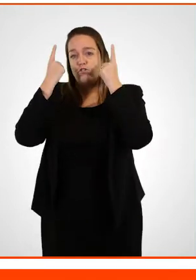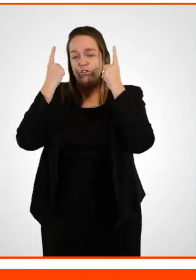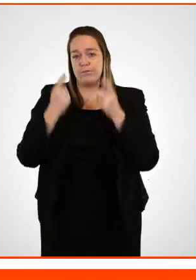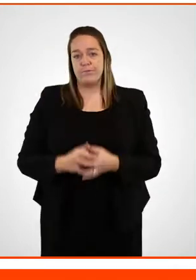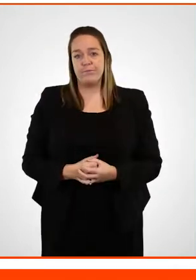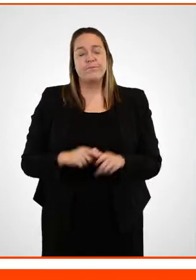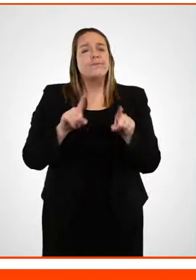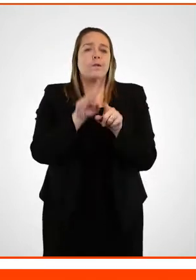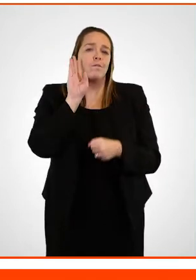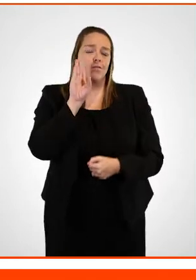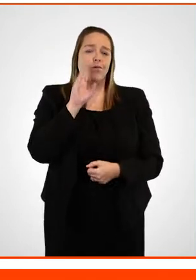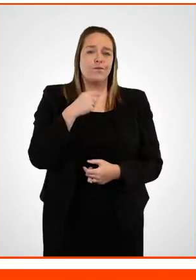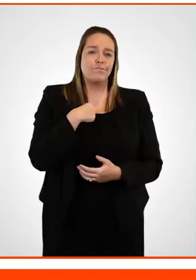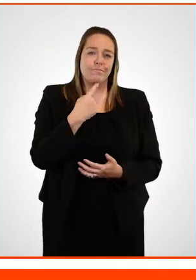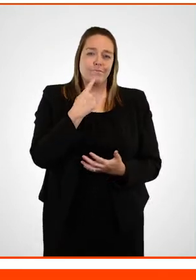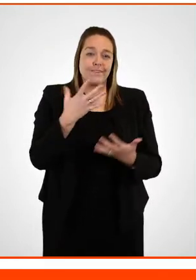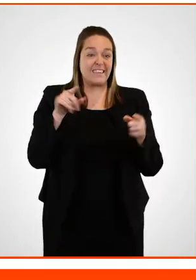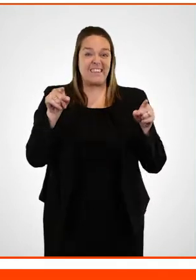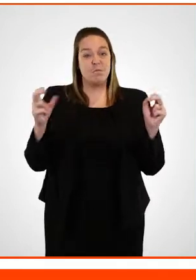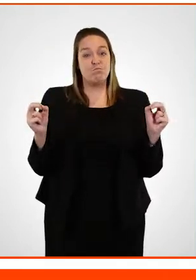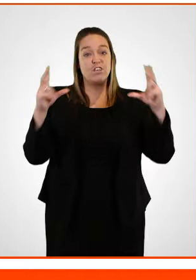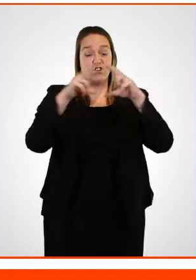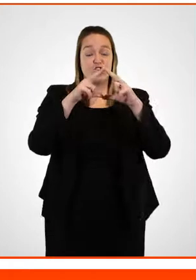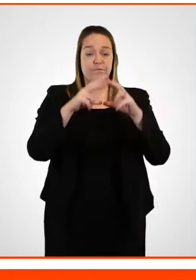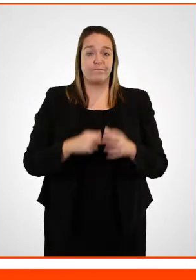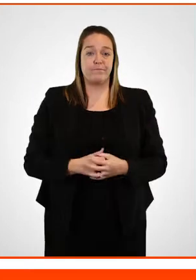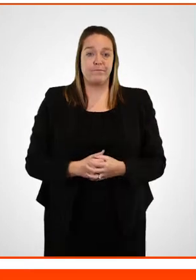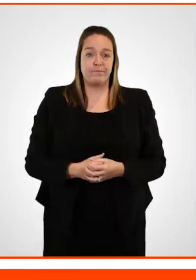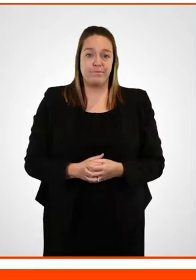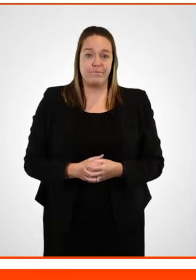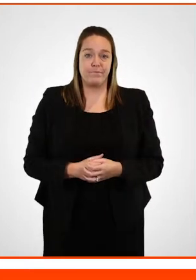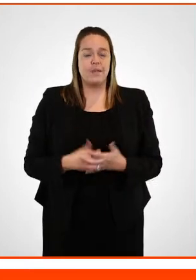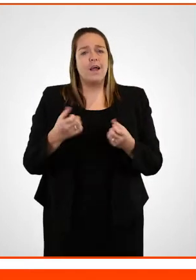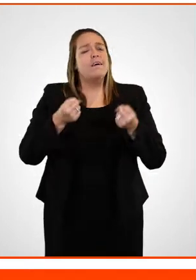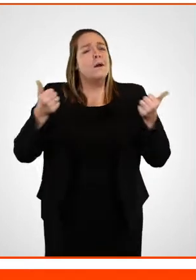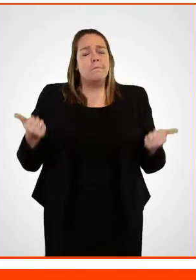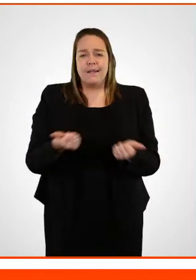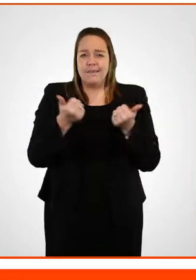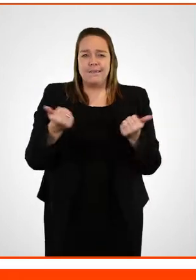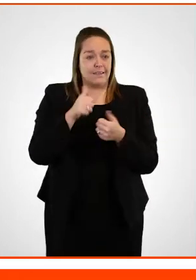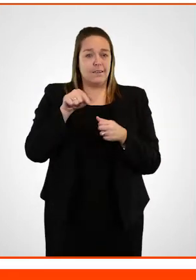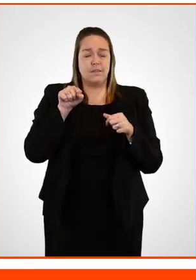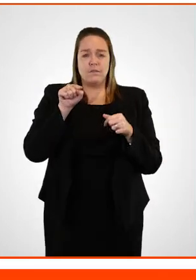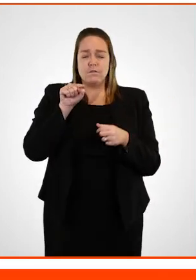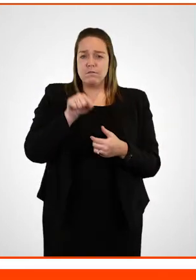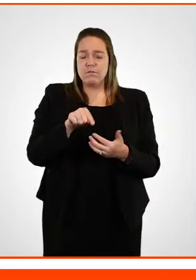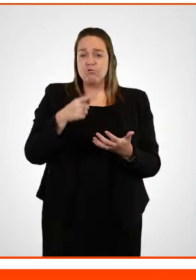as I said earlier, it's the bridge - and a lot of it has to do with